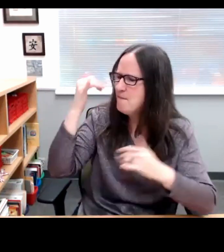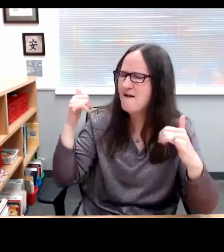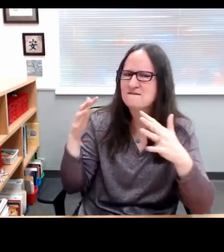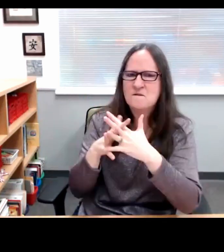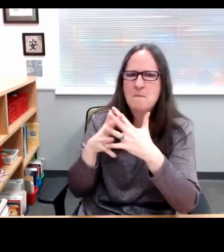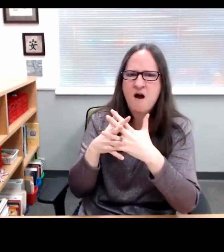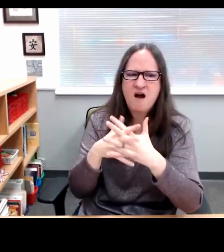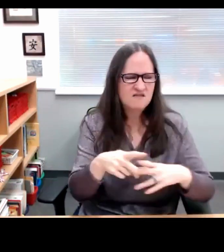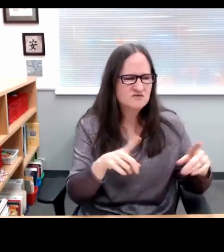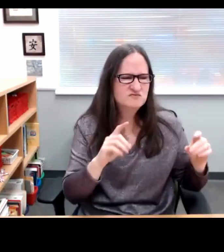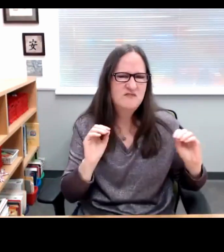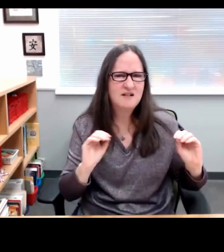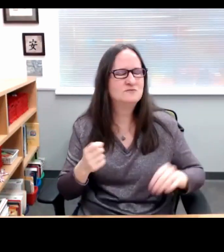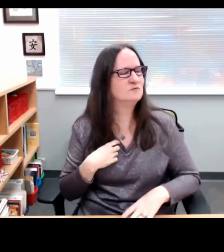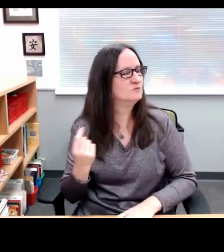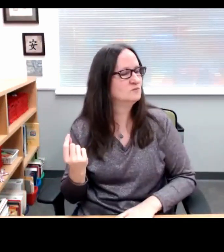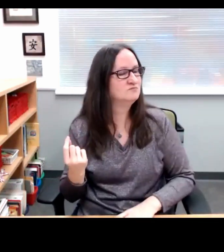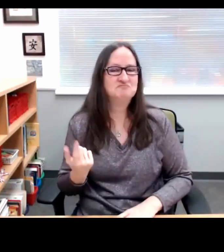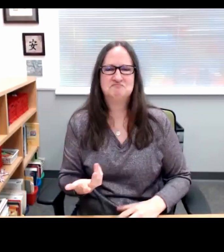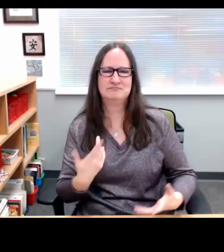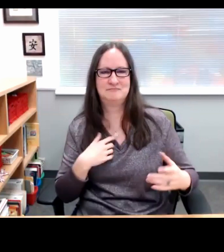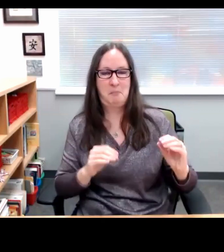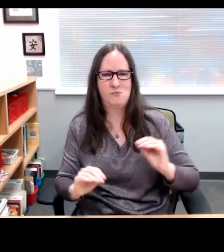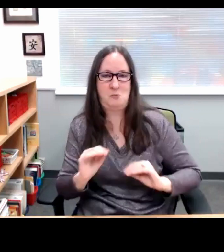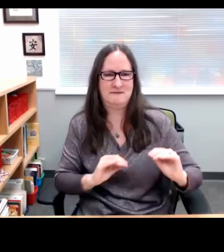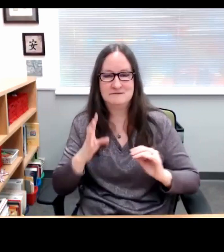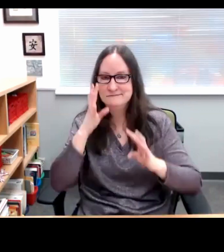they would look over at the boys playing football and they weren't doing anything.